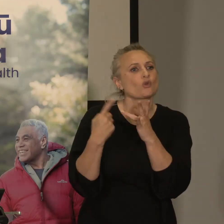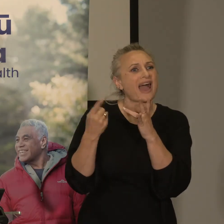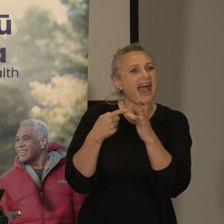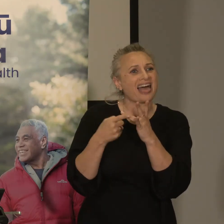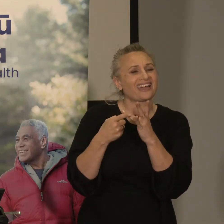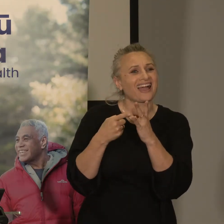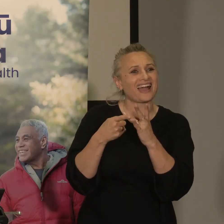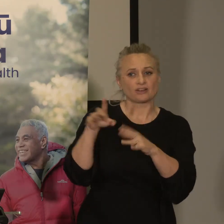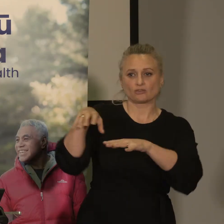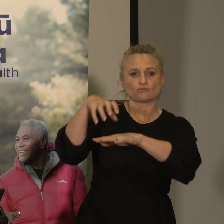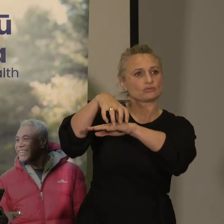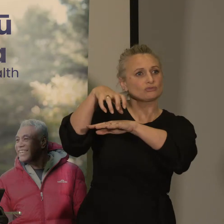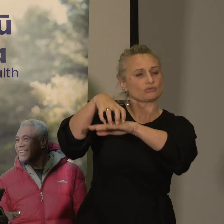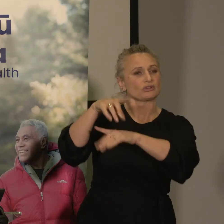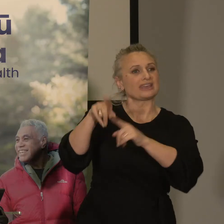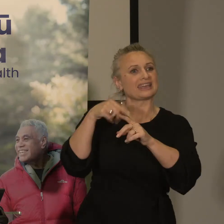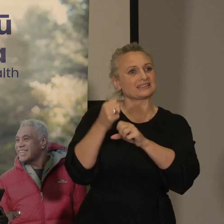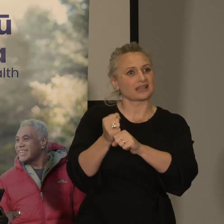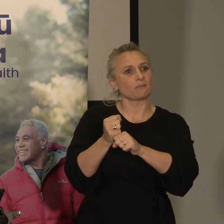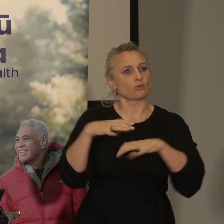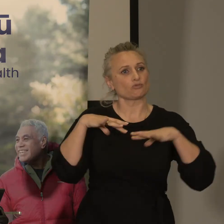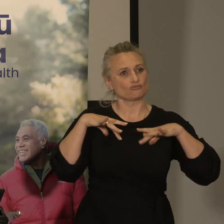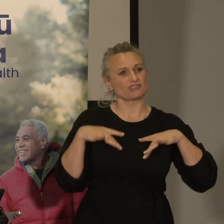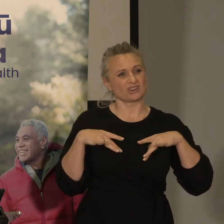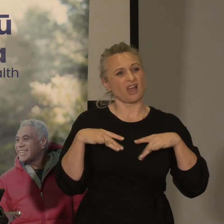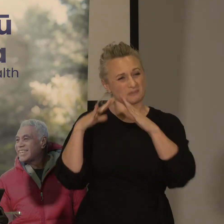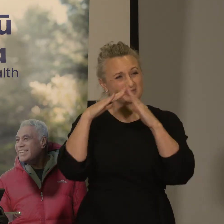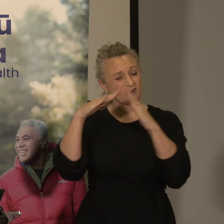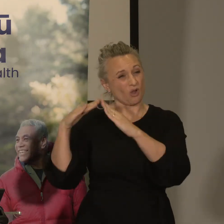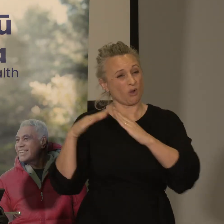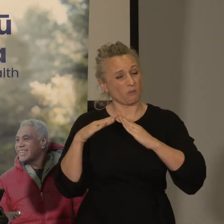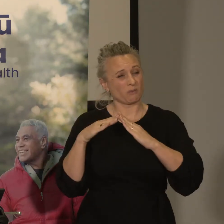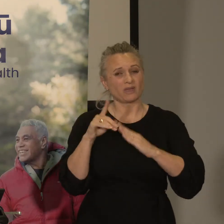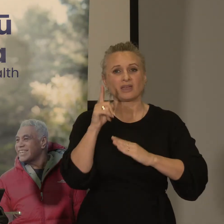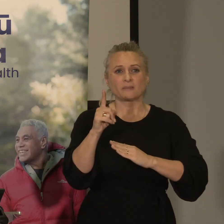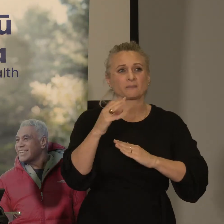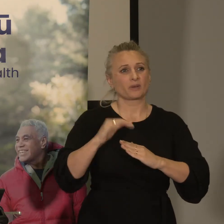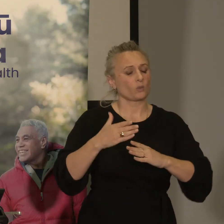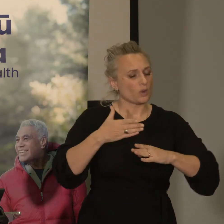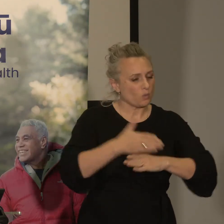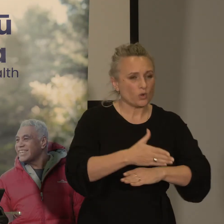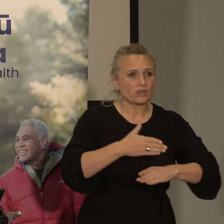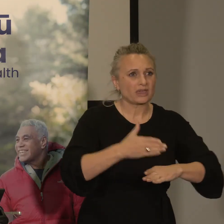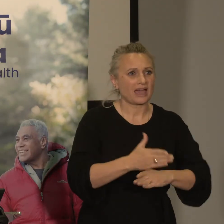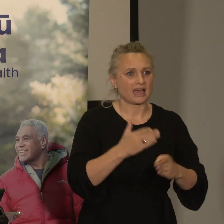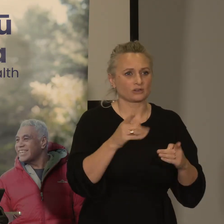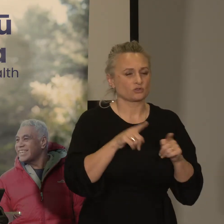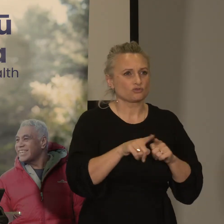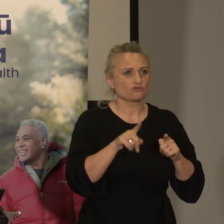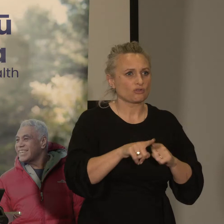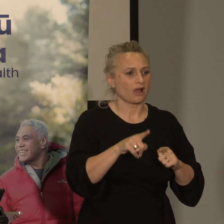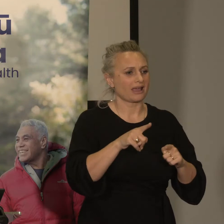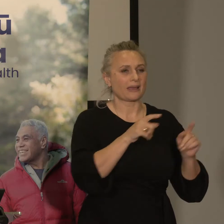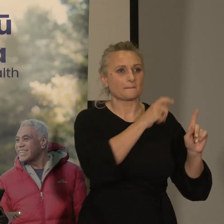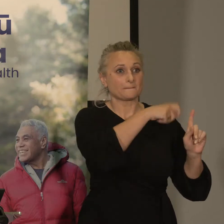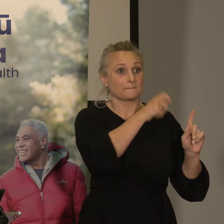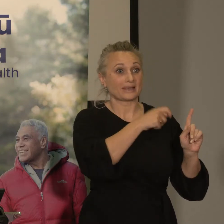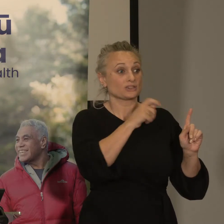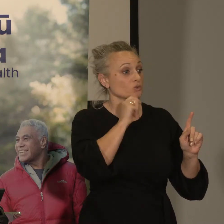other facilities, such as aged residential care. However, we